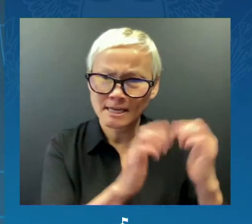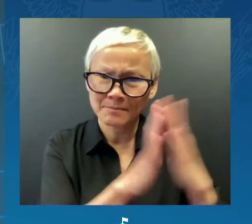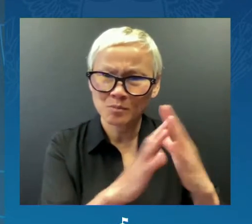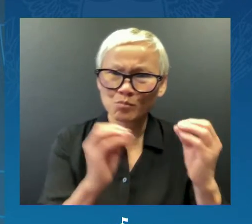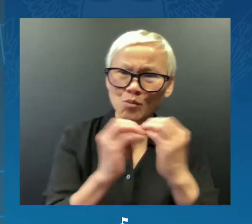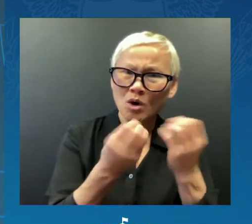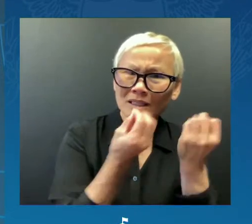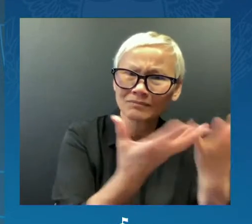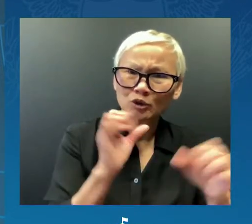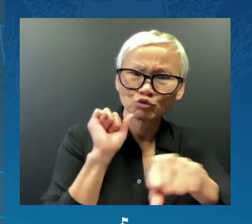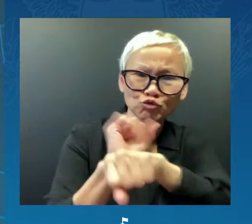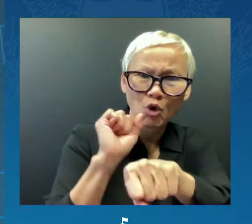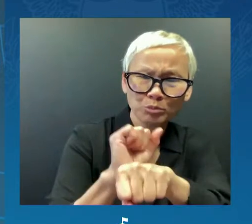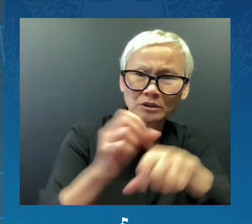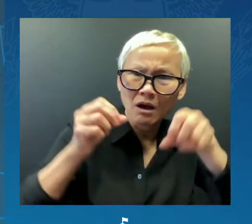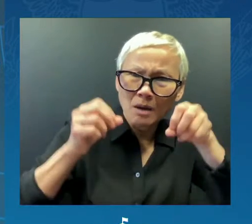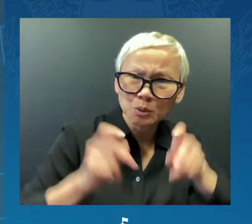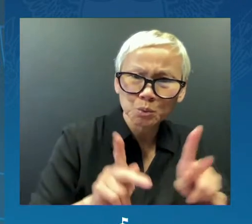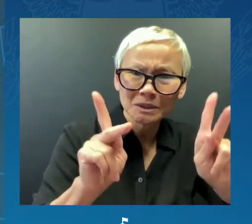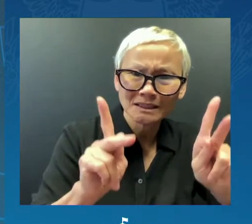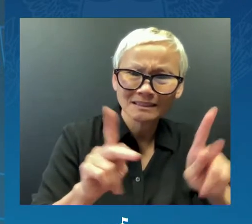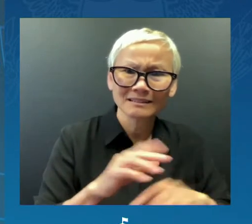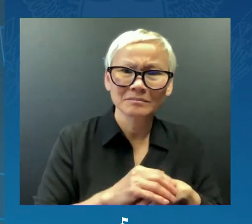and in particular, the renewable energy sector,